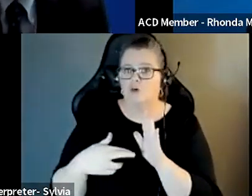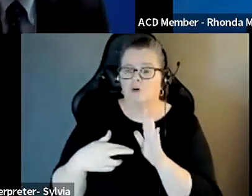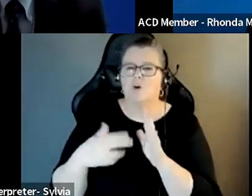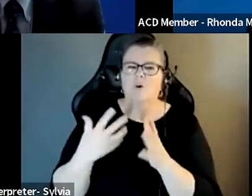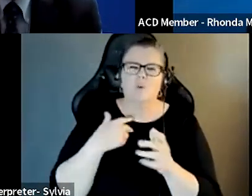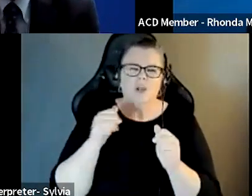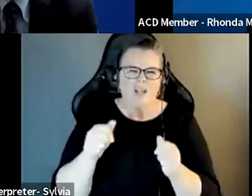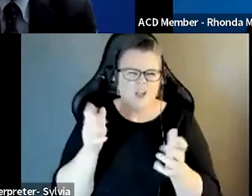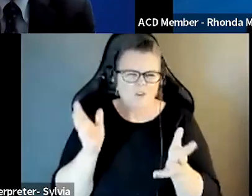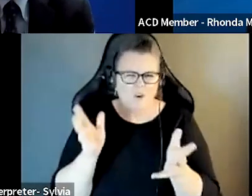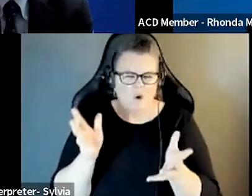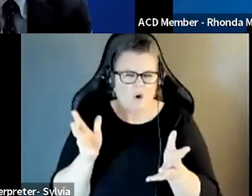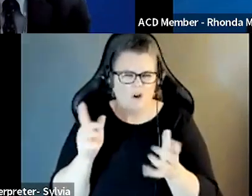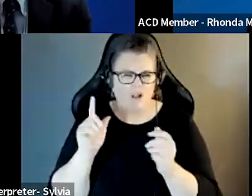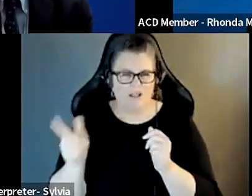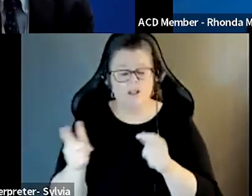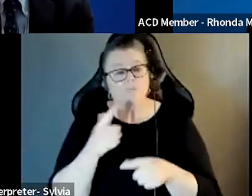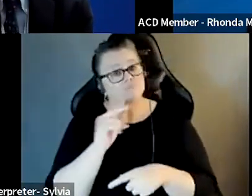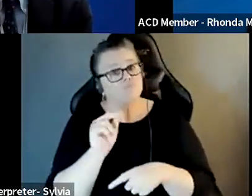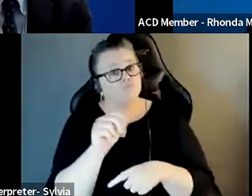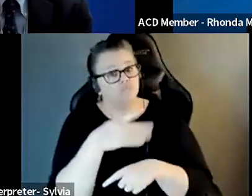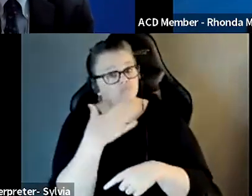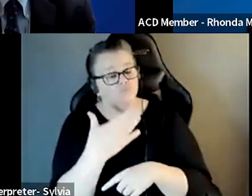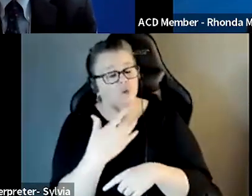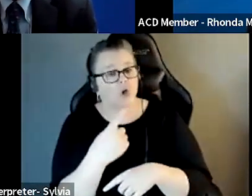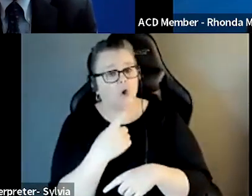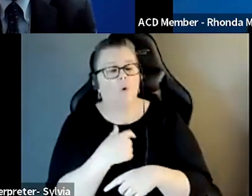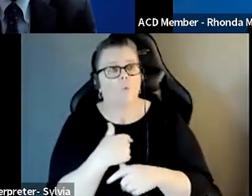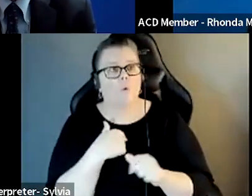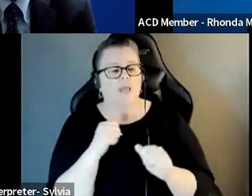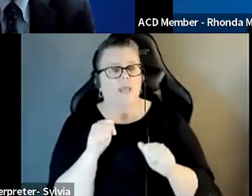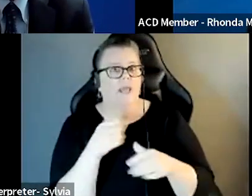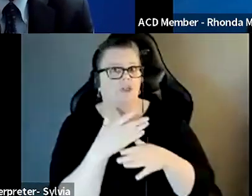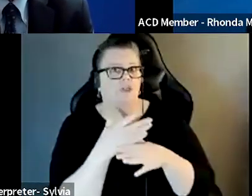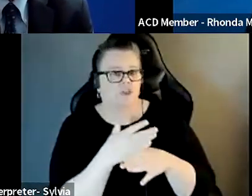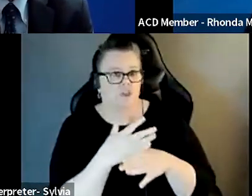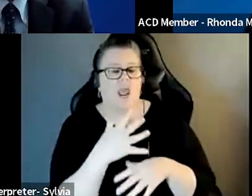No, it's a good question, Jill. What we can share and will make public is the information